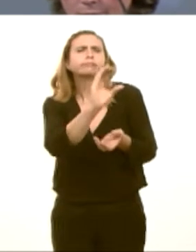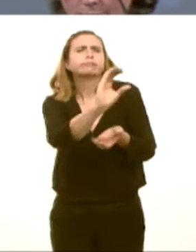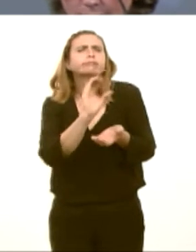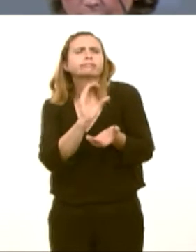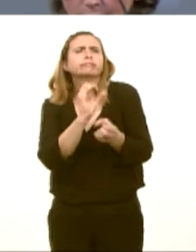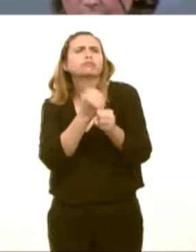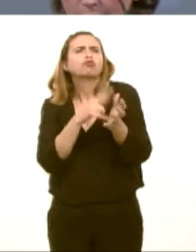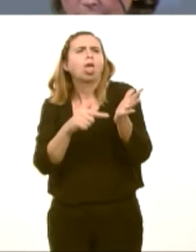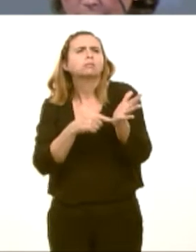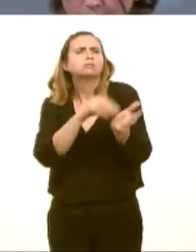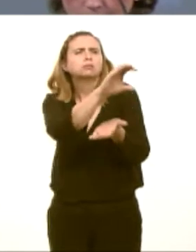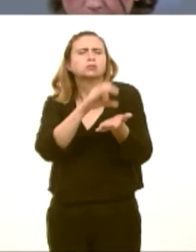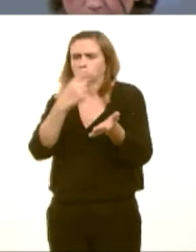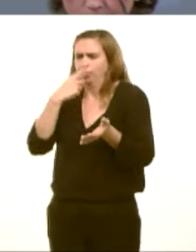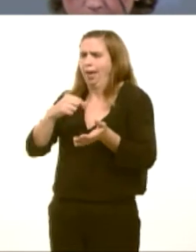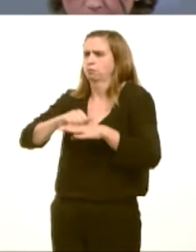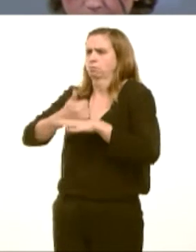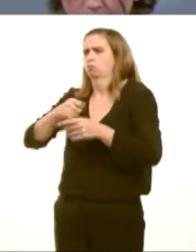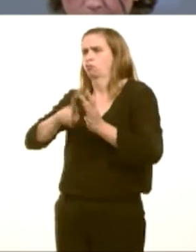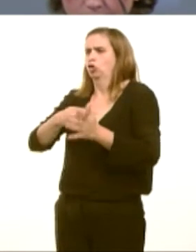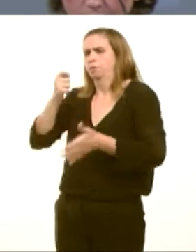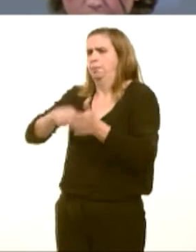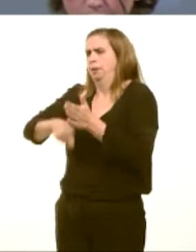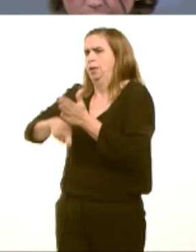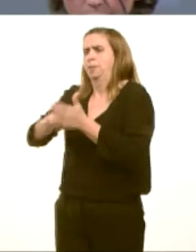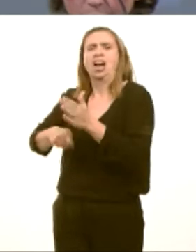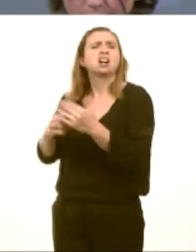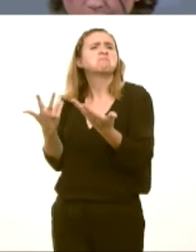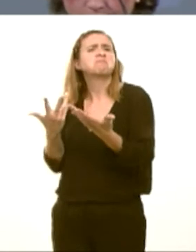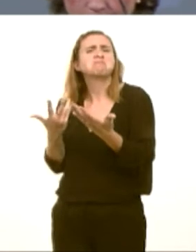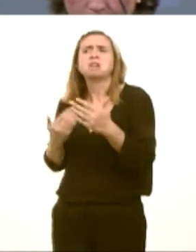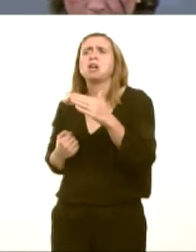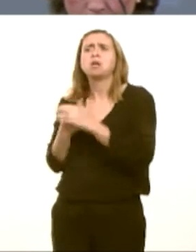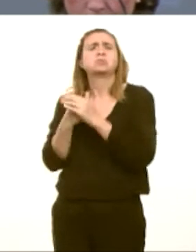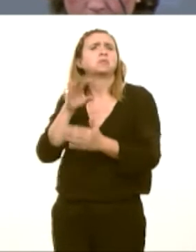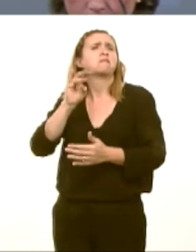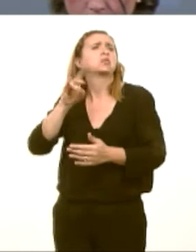so that projects can be undertaken on farms that wouldnít involve a spend of £40,000